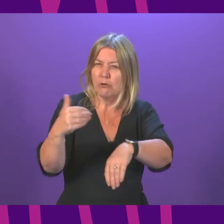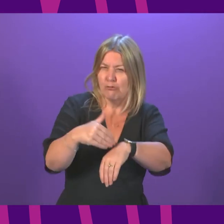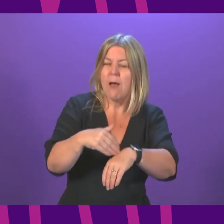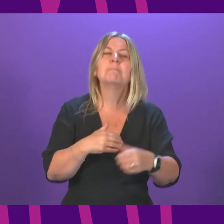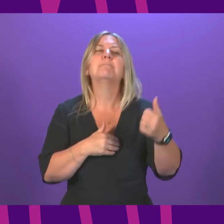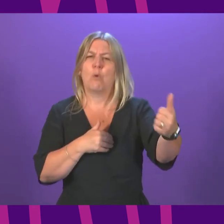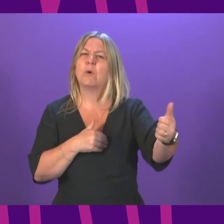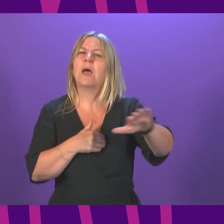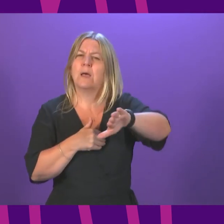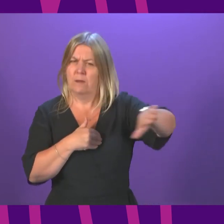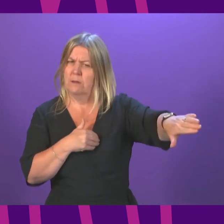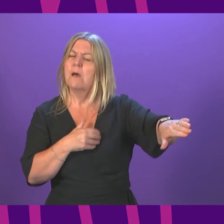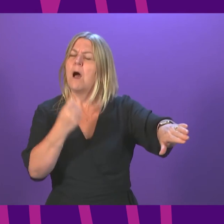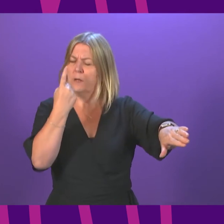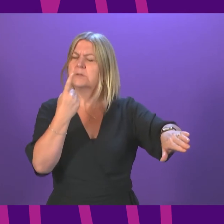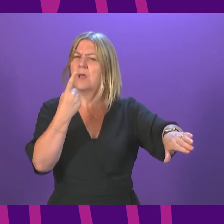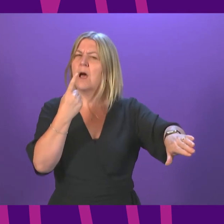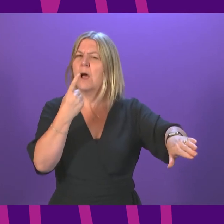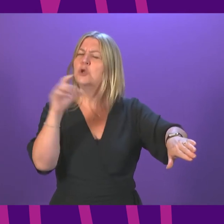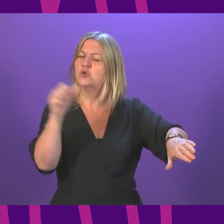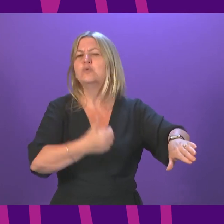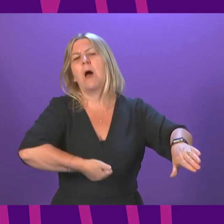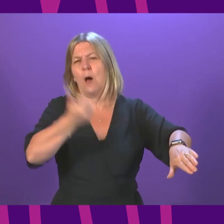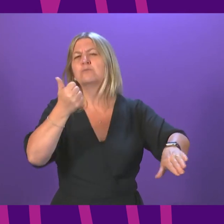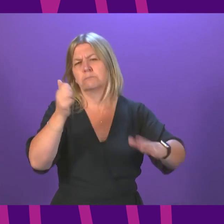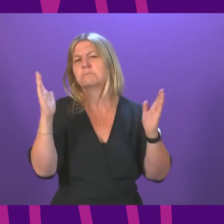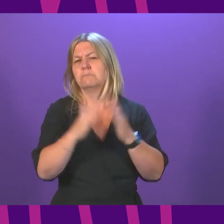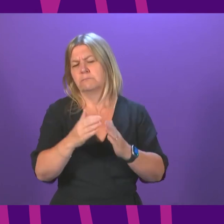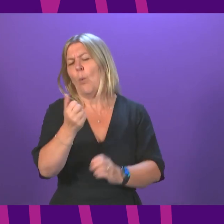with a sole focus on anything that increases gross domestic product, regardless of the social and environmental consequences.